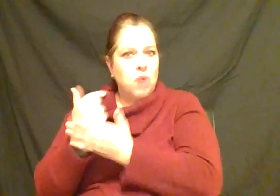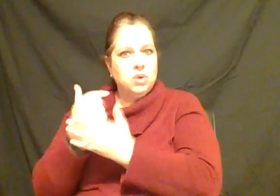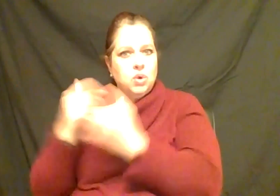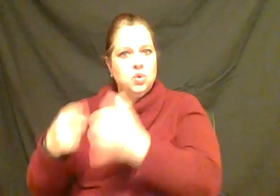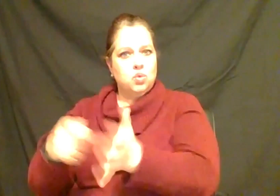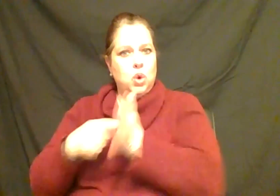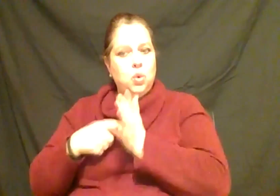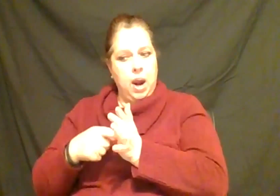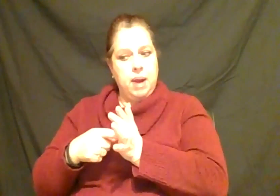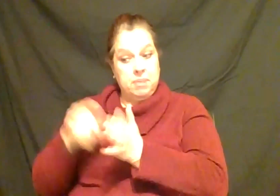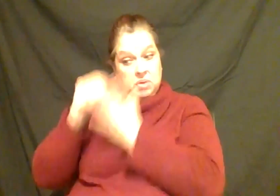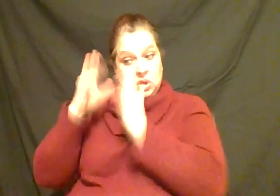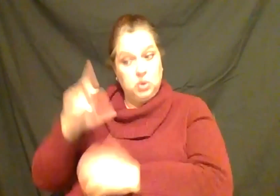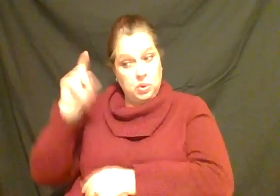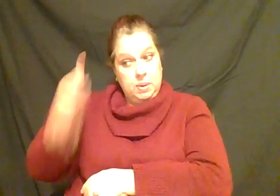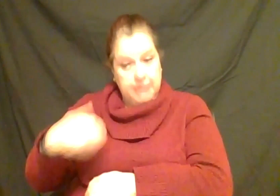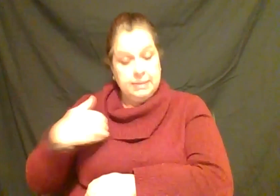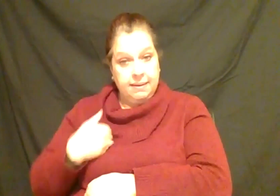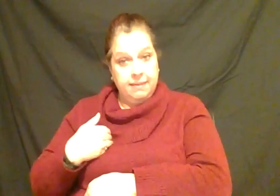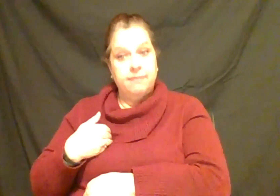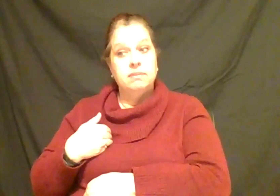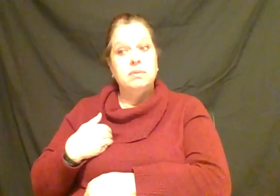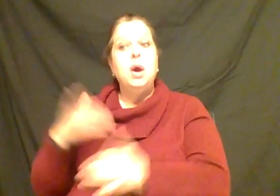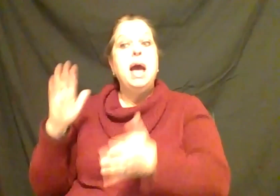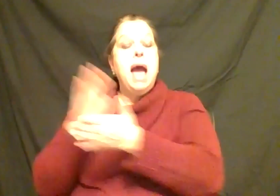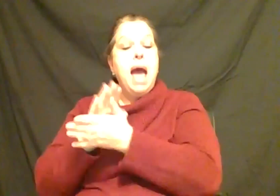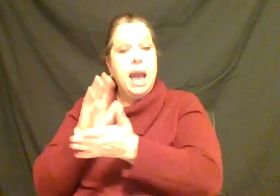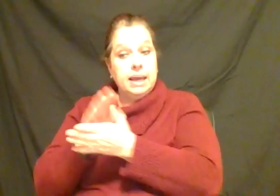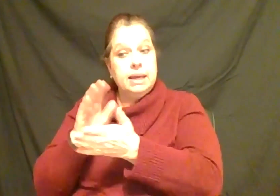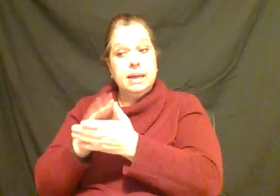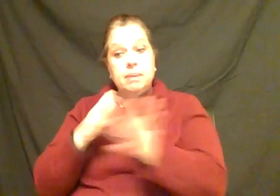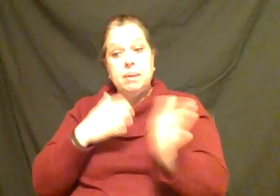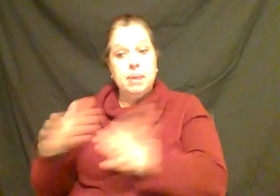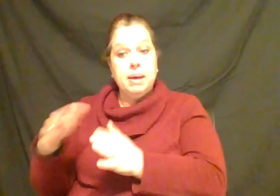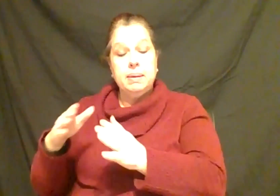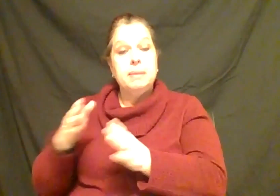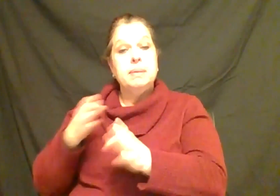meet we also have an academic and career planning platform called major clarity that allows students